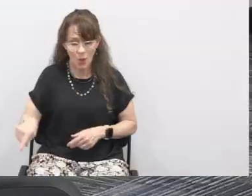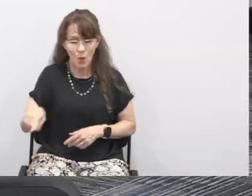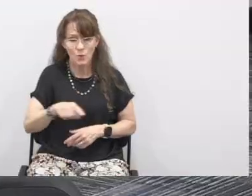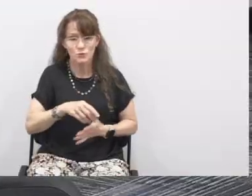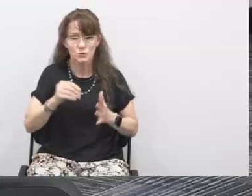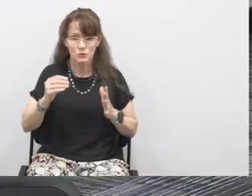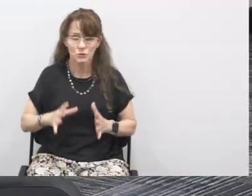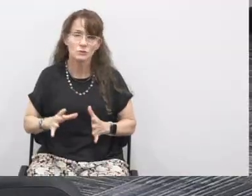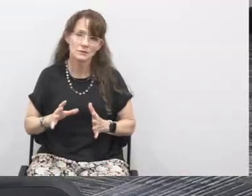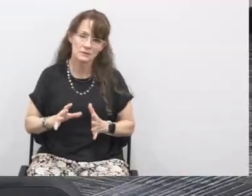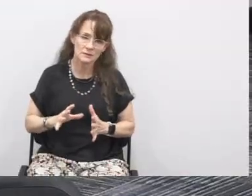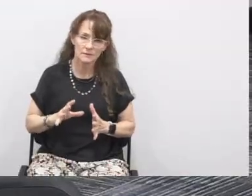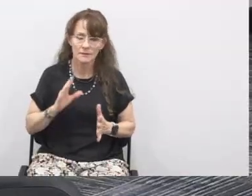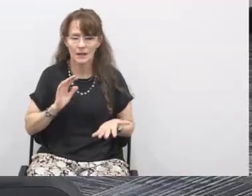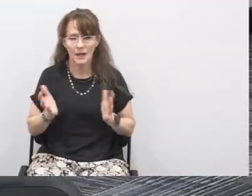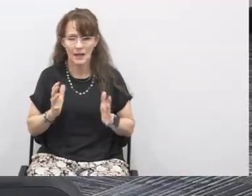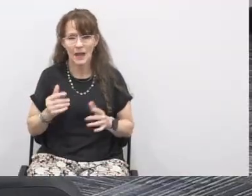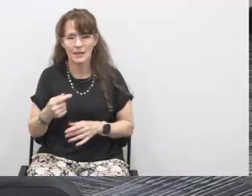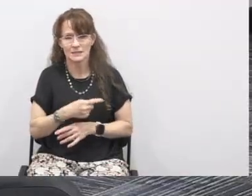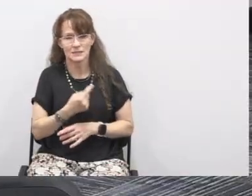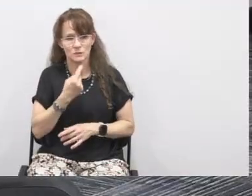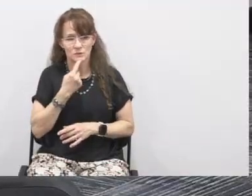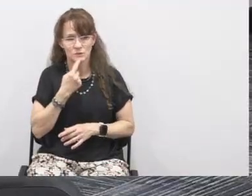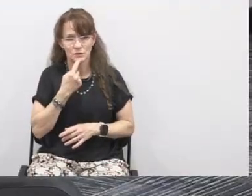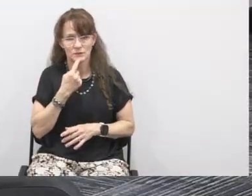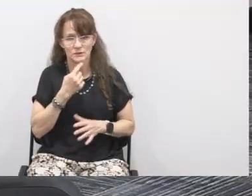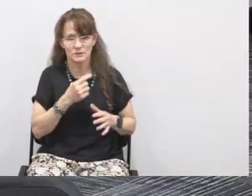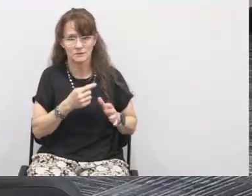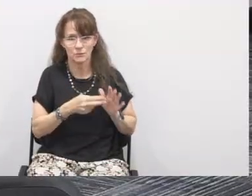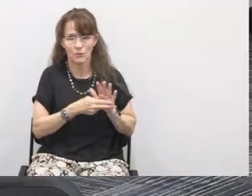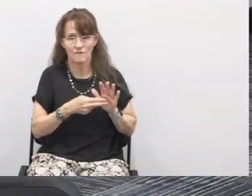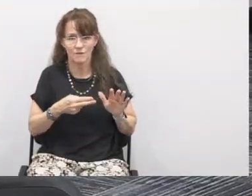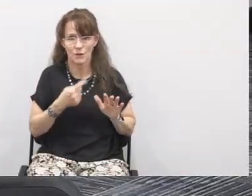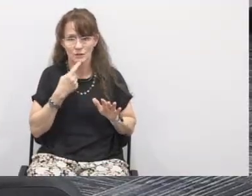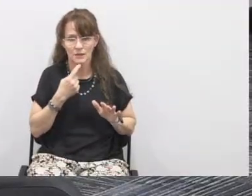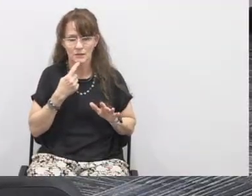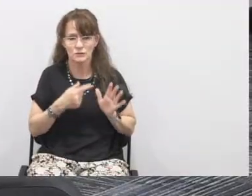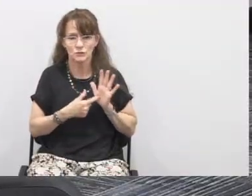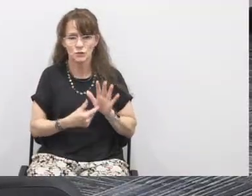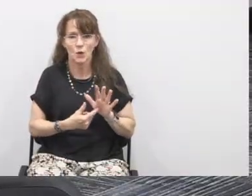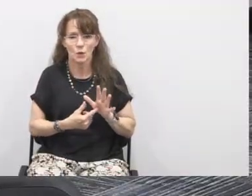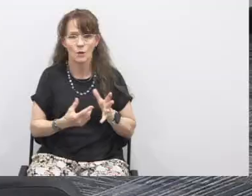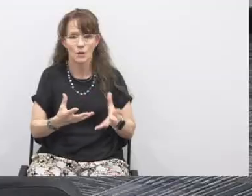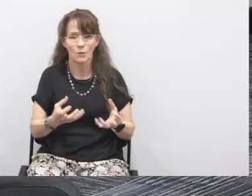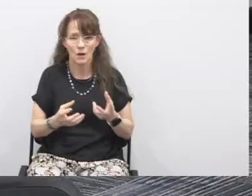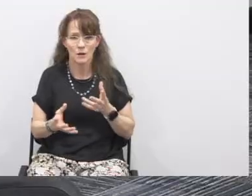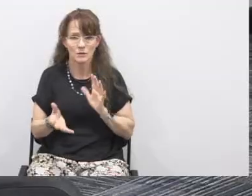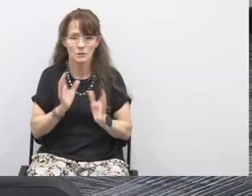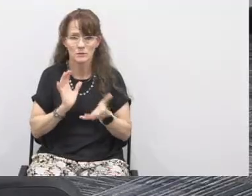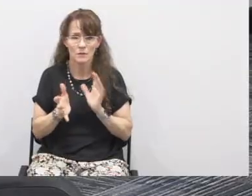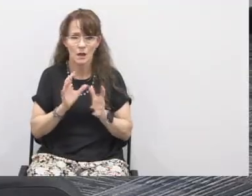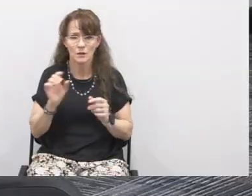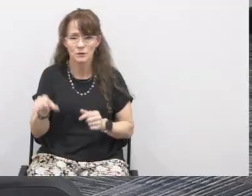like Dr. Williams is referring to, have indicated that they would like to speak to another adult on campus